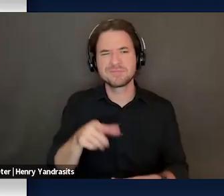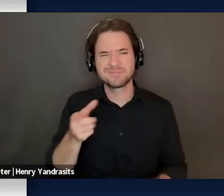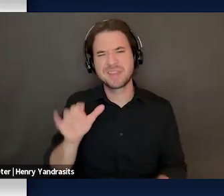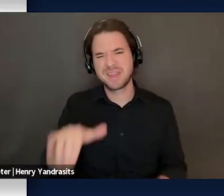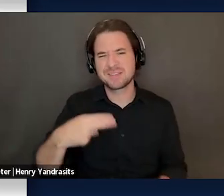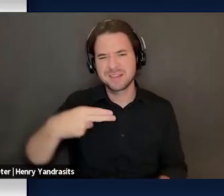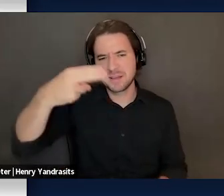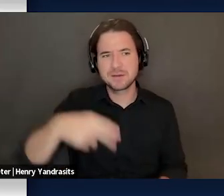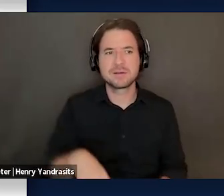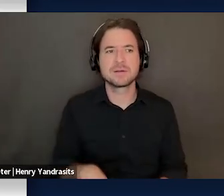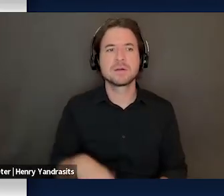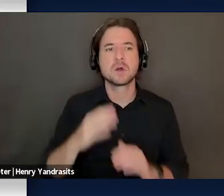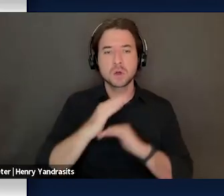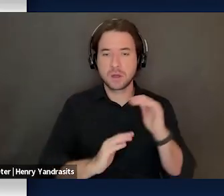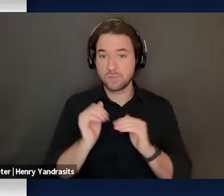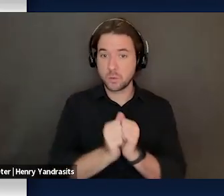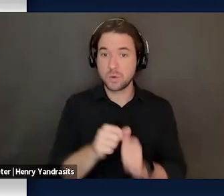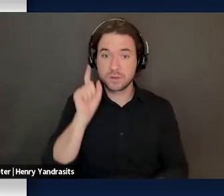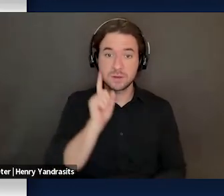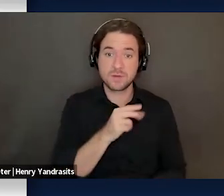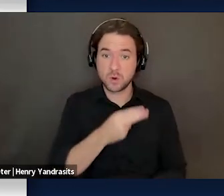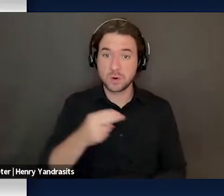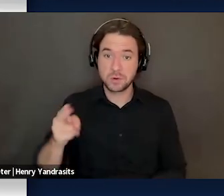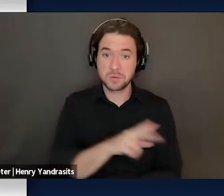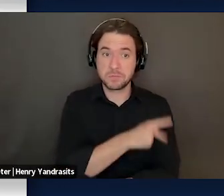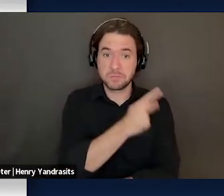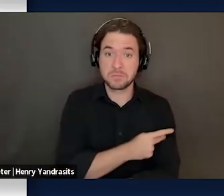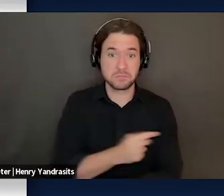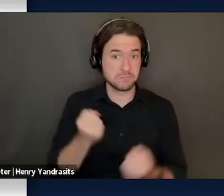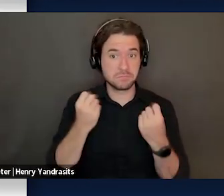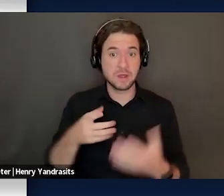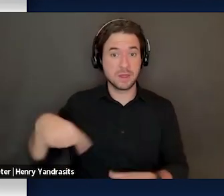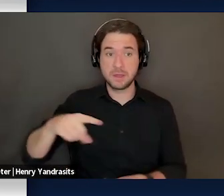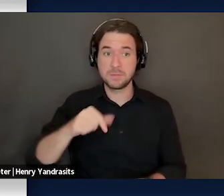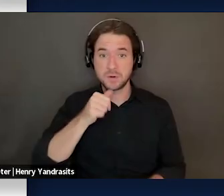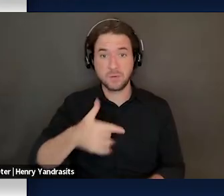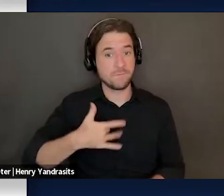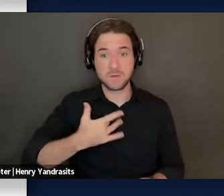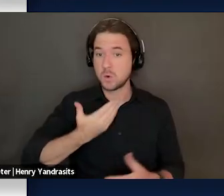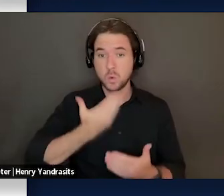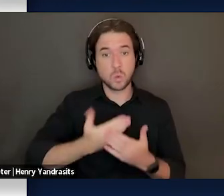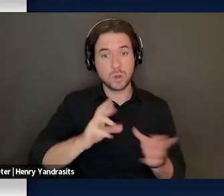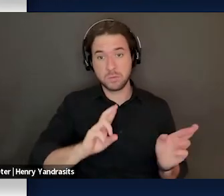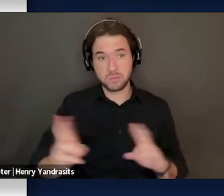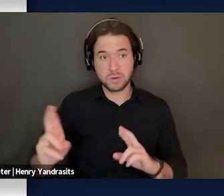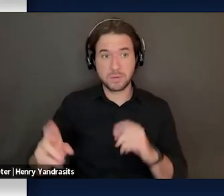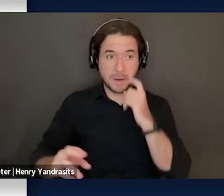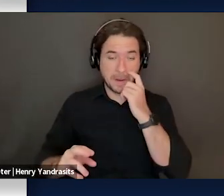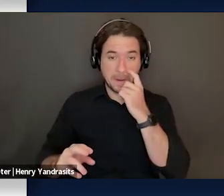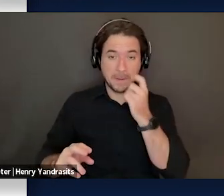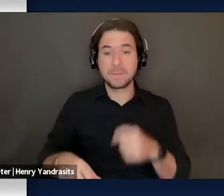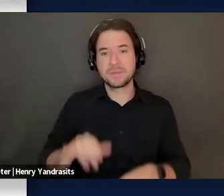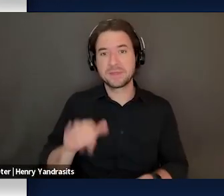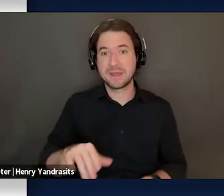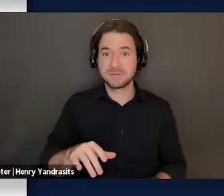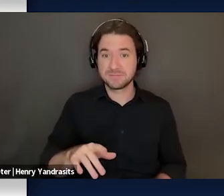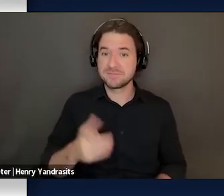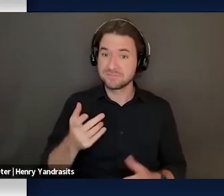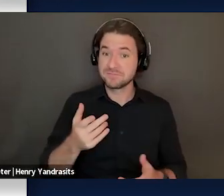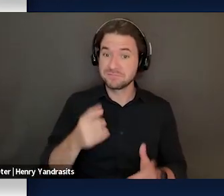By comfort with deaf, hard of hearing patients, many of them did not feel they were well-prepared, so there was… this was actually a pretty notable gain.